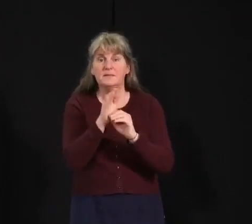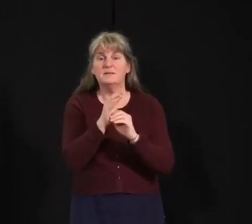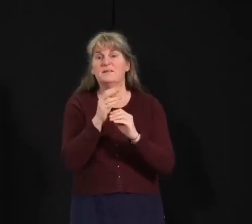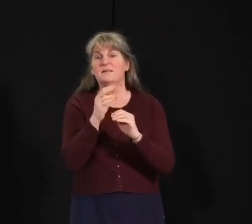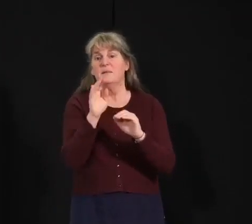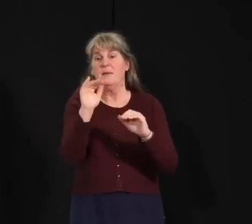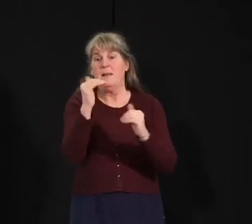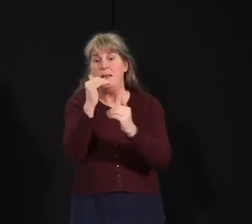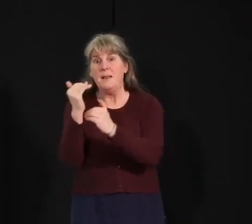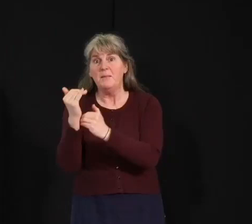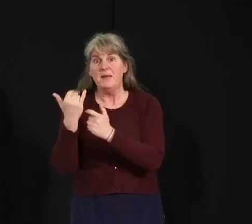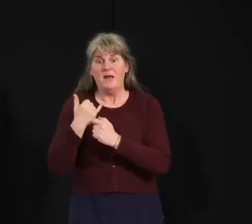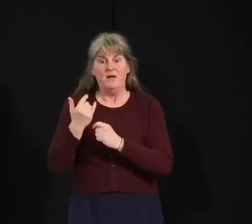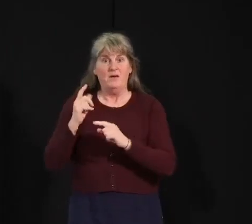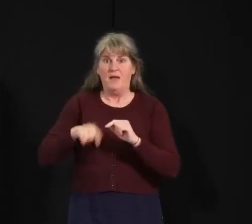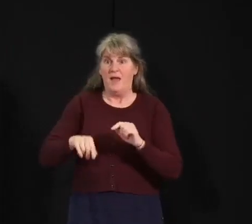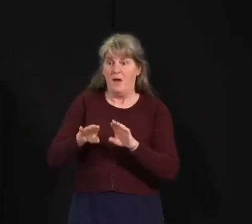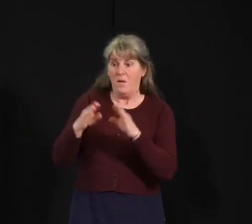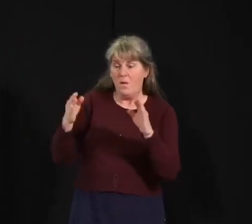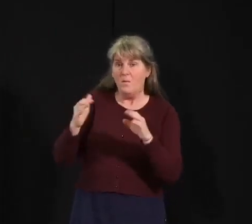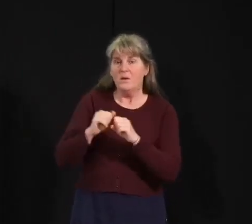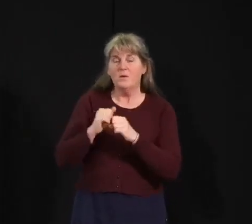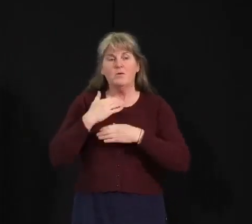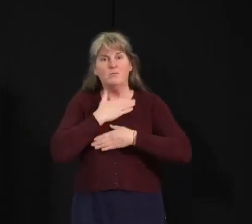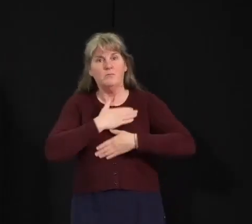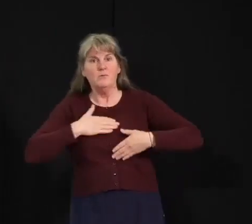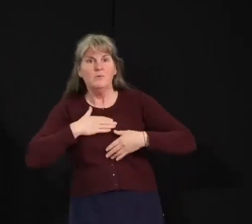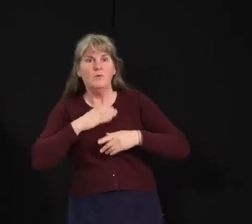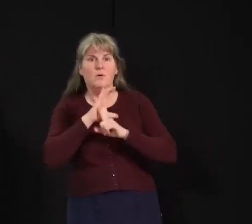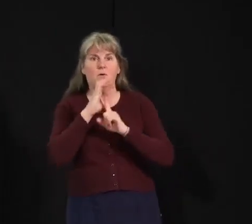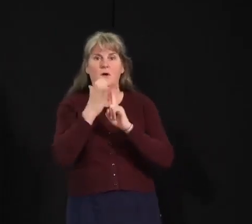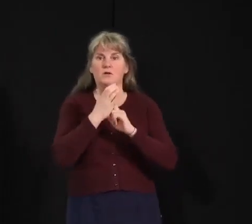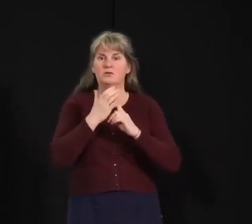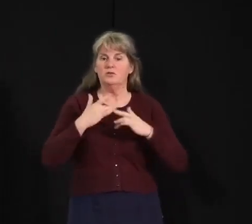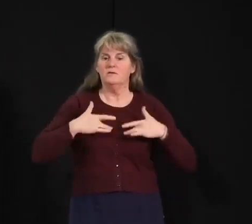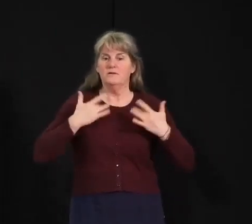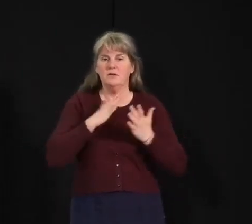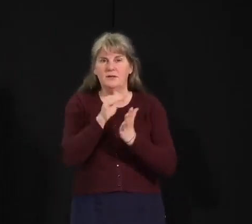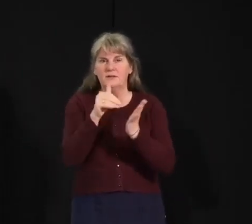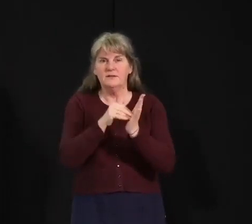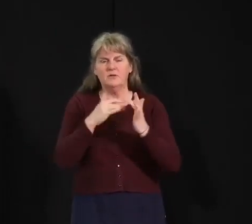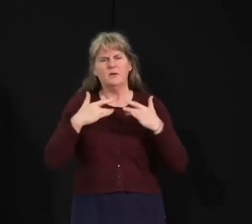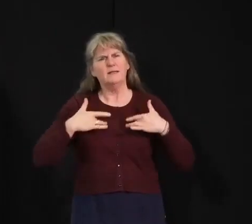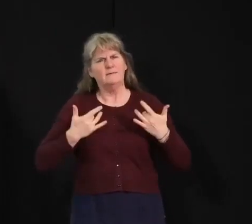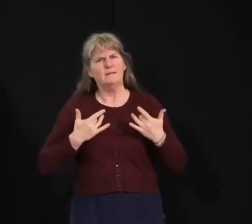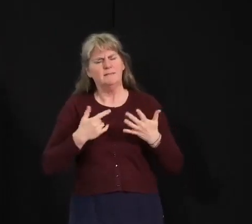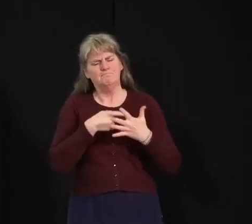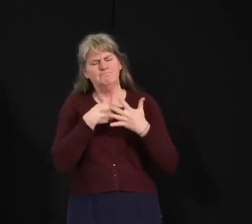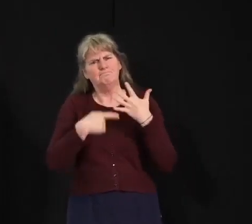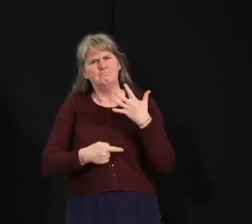restrictions -- for example the ban on mass gatherings and requirements for space in. Examples might involve